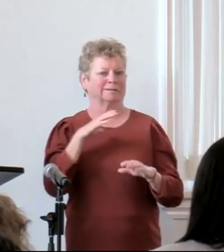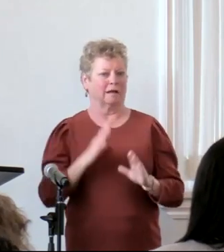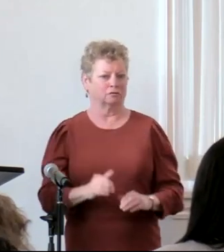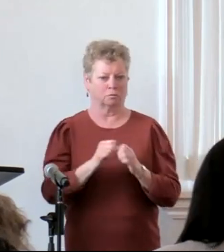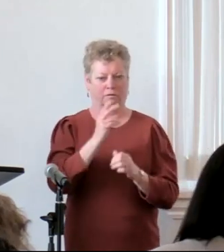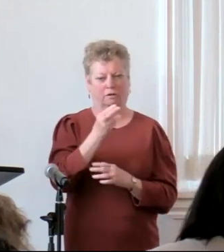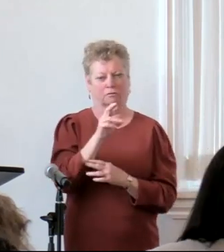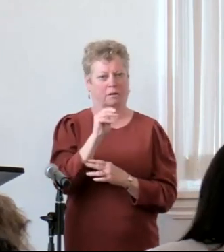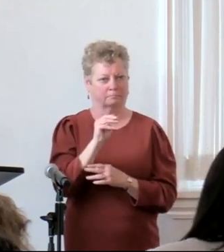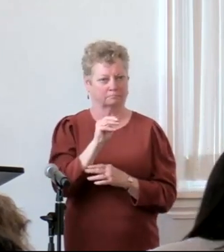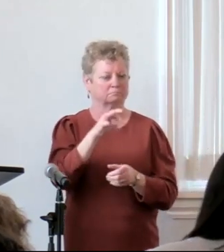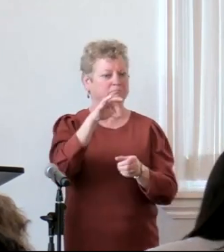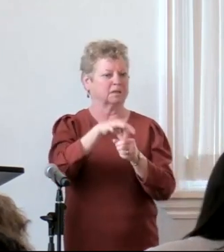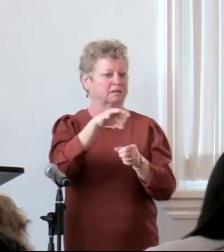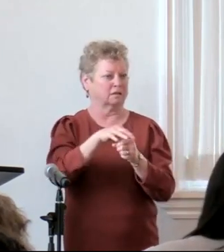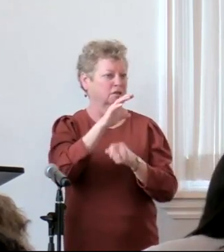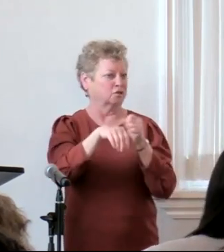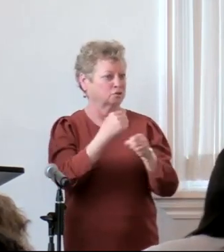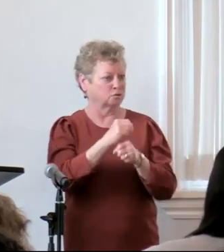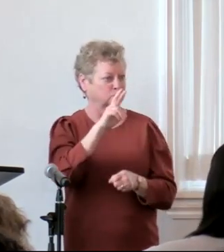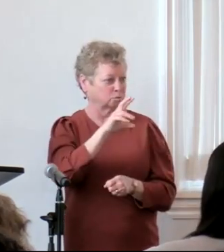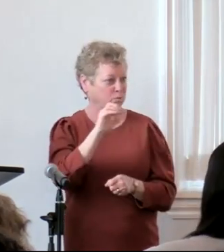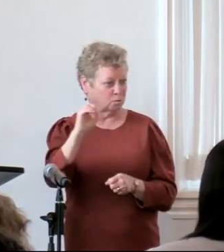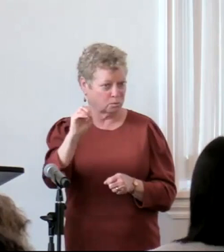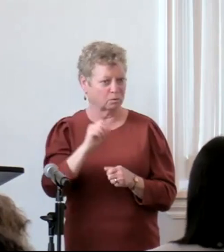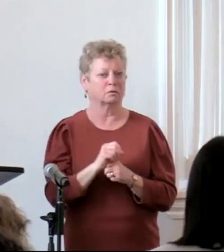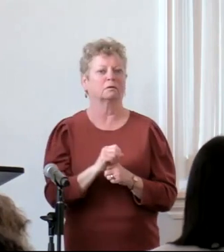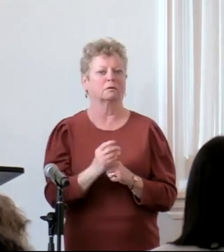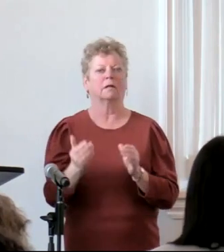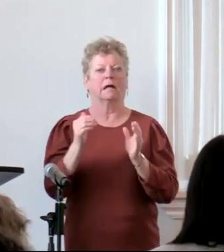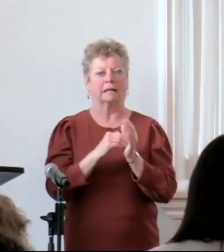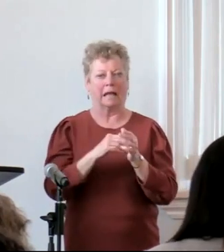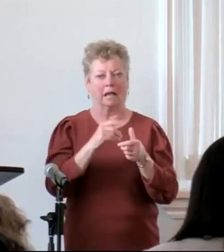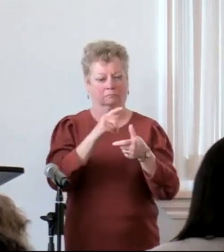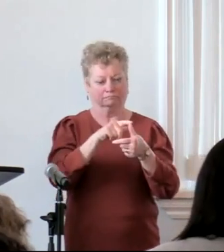First elected in 2000, and reelected three consecutive times.